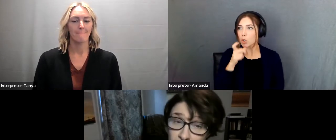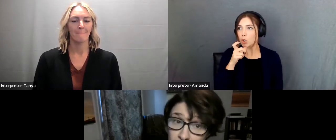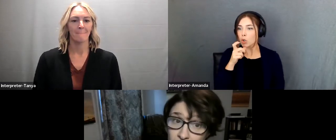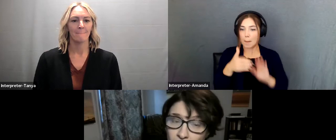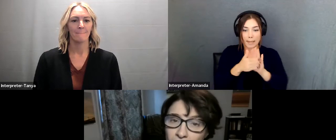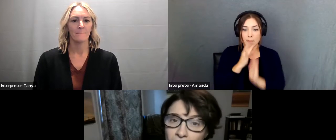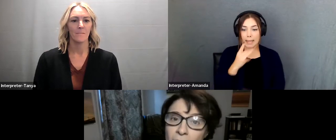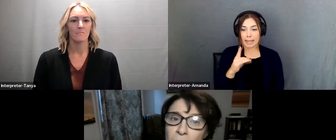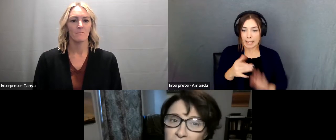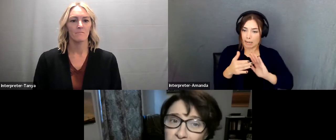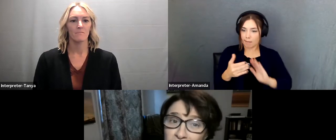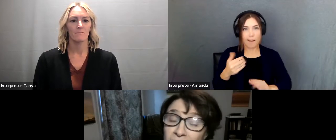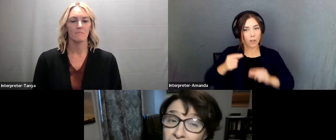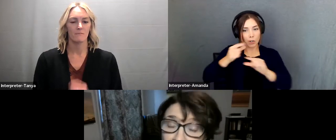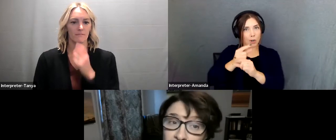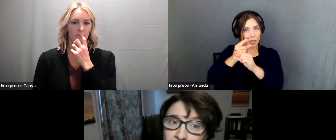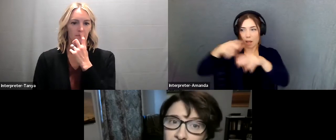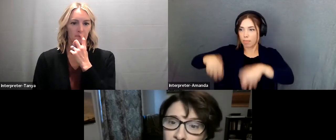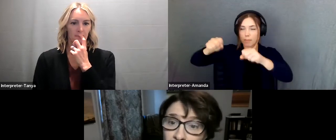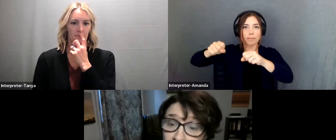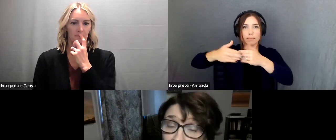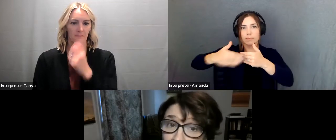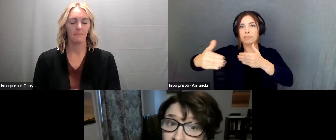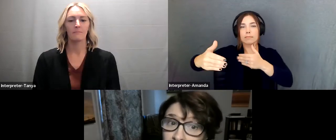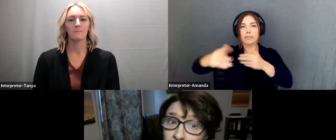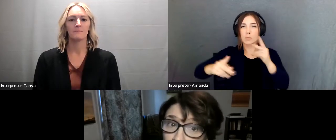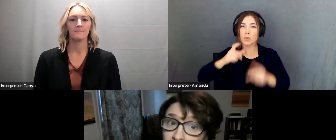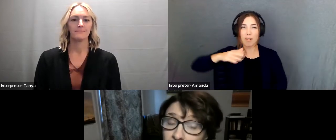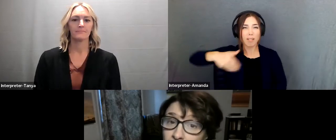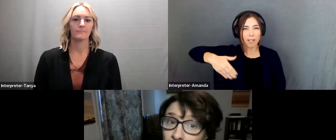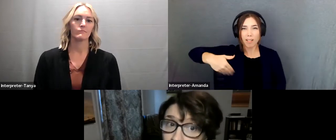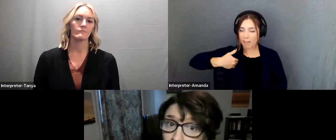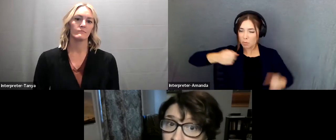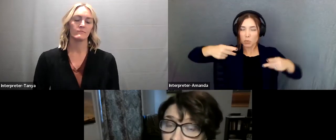Okay? People who have never had a chance to speak their voice.